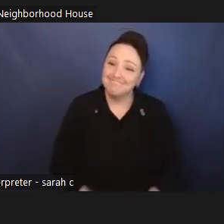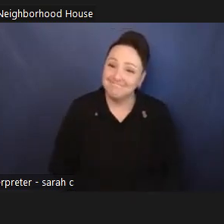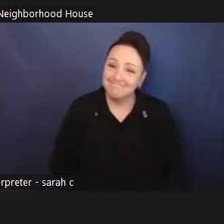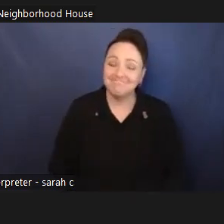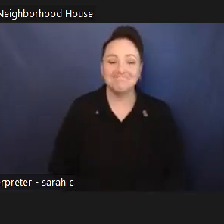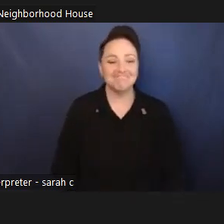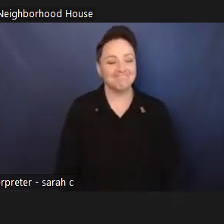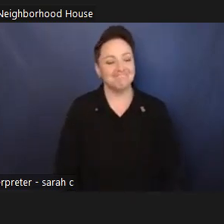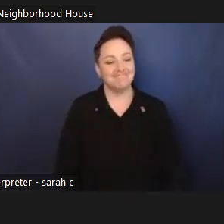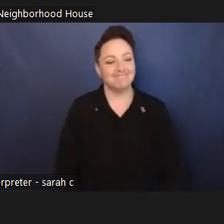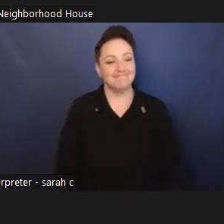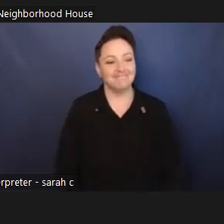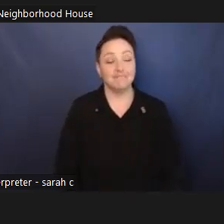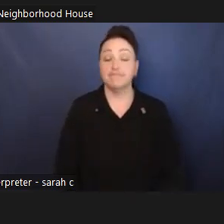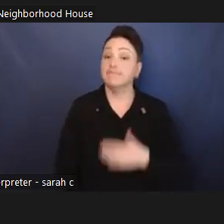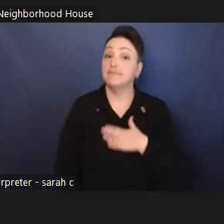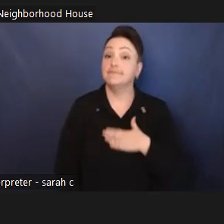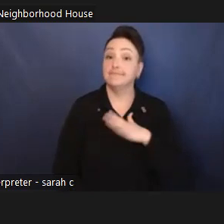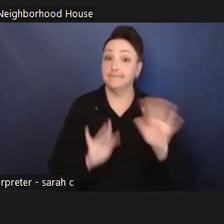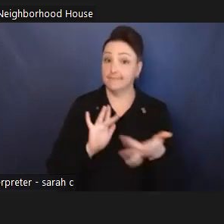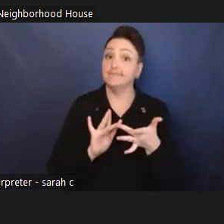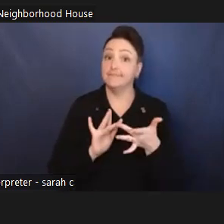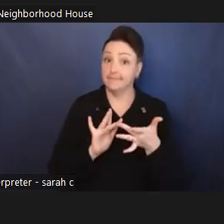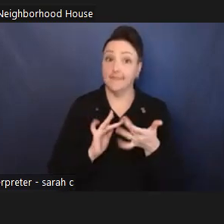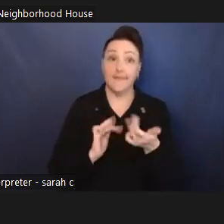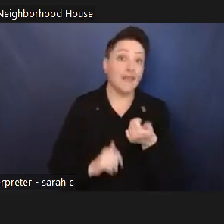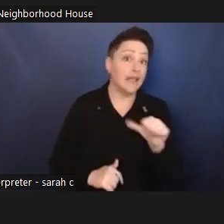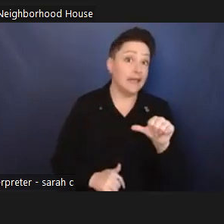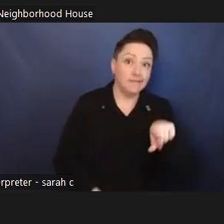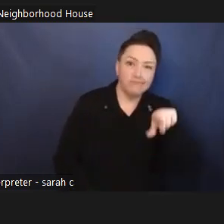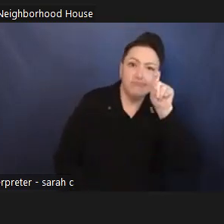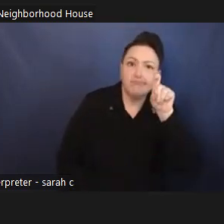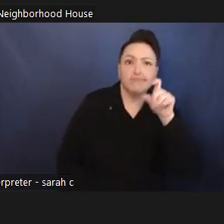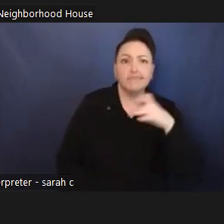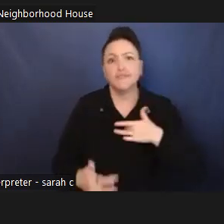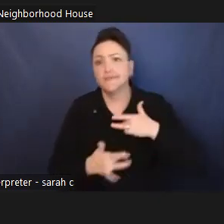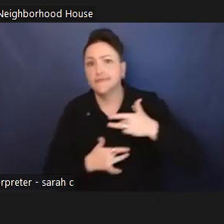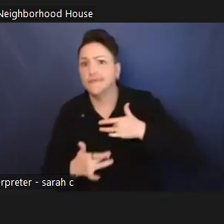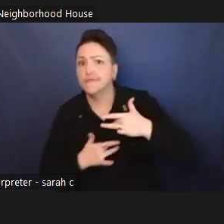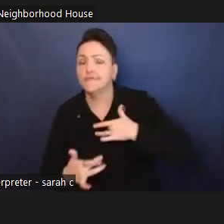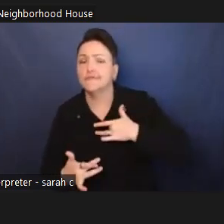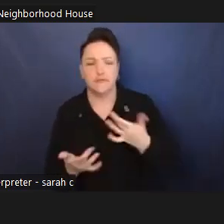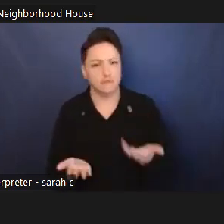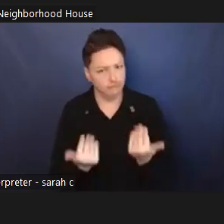and feel free to reach out. If you have questions, concerns, we want to hear about it and we'll get